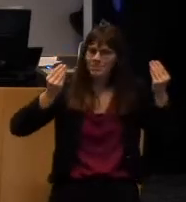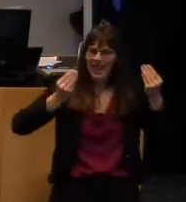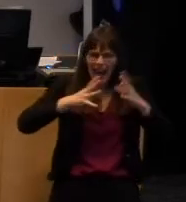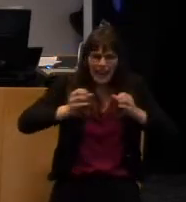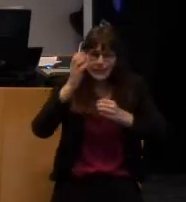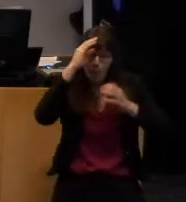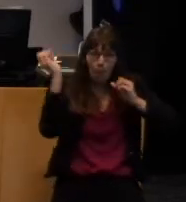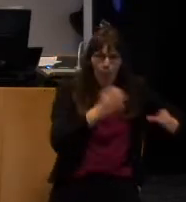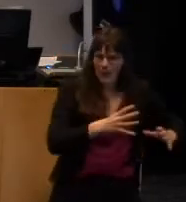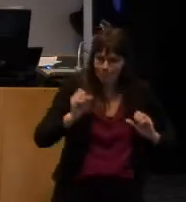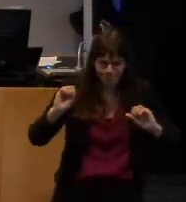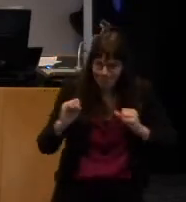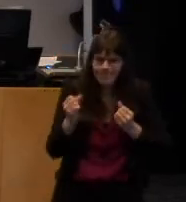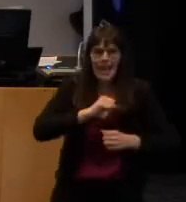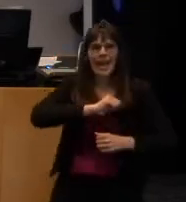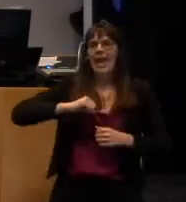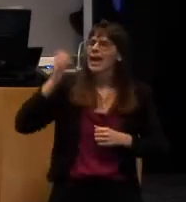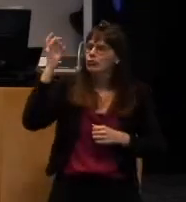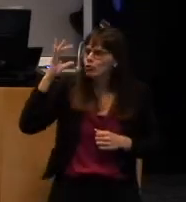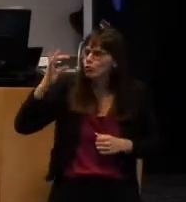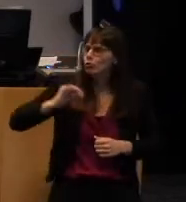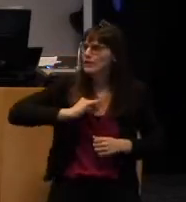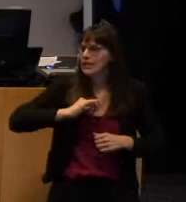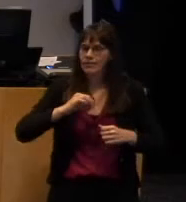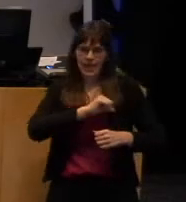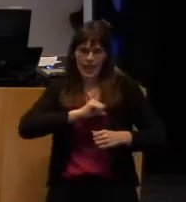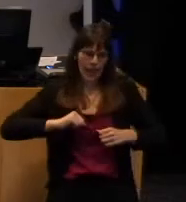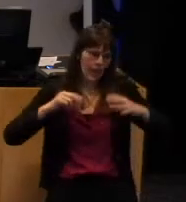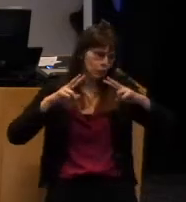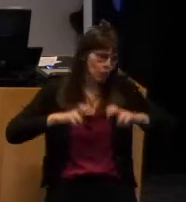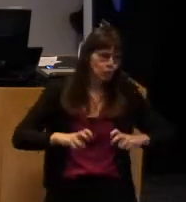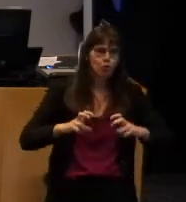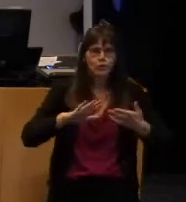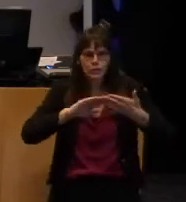in their own social culture, their own research community and language.